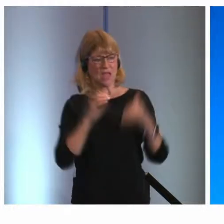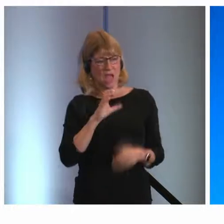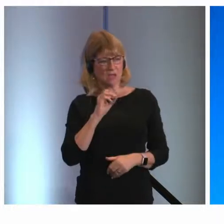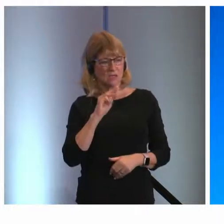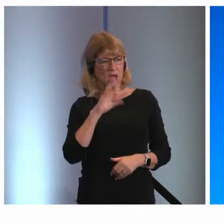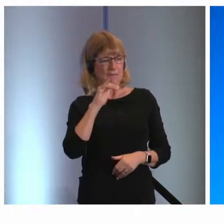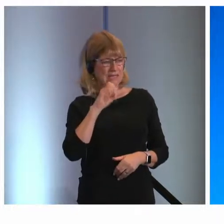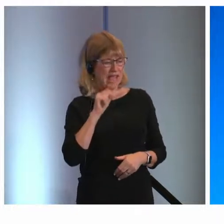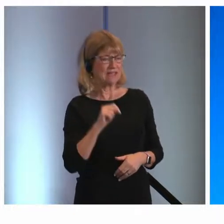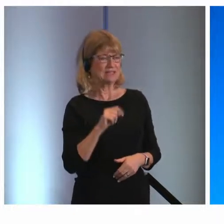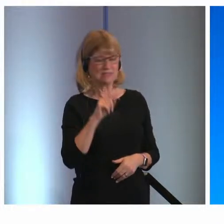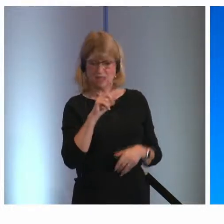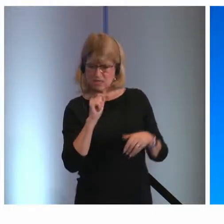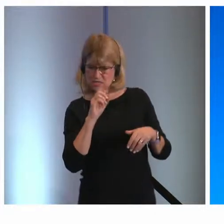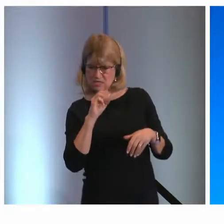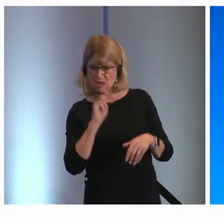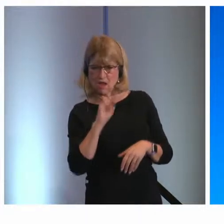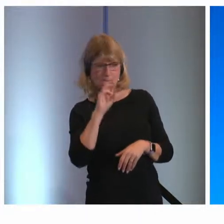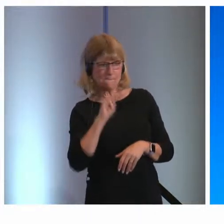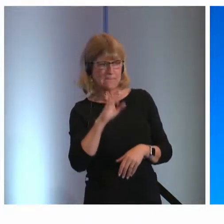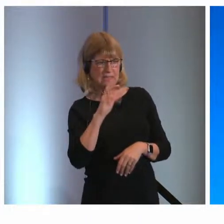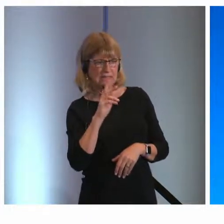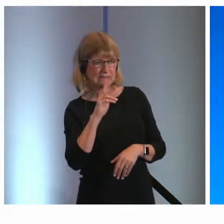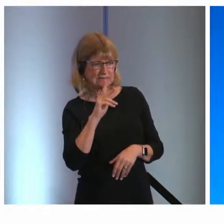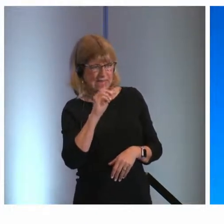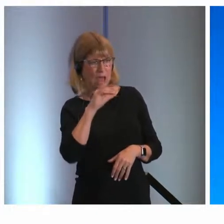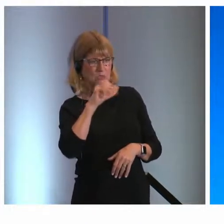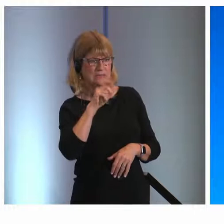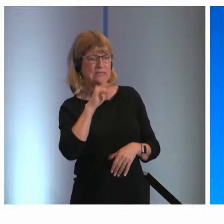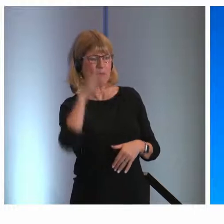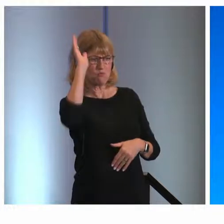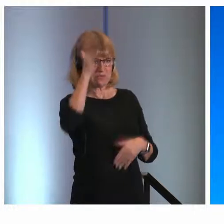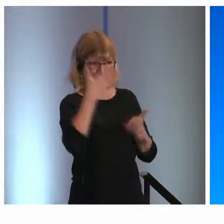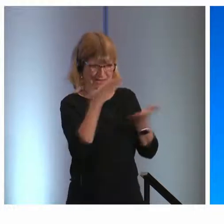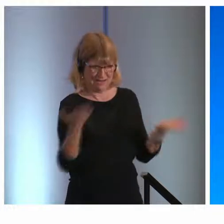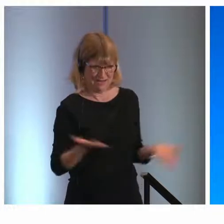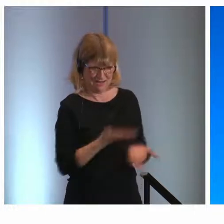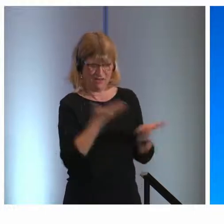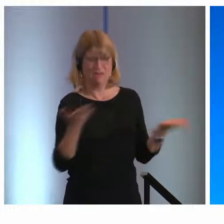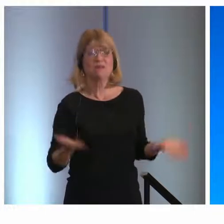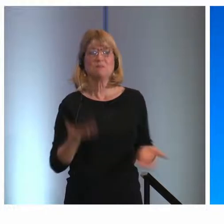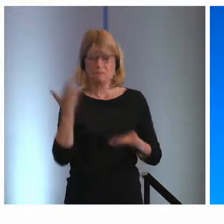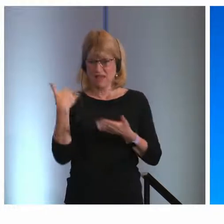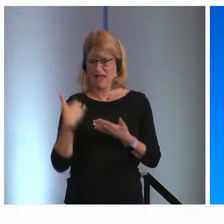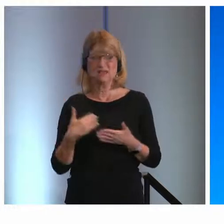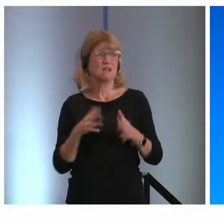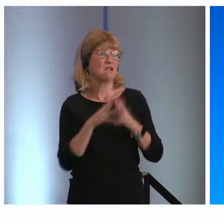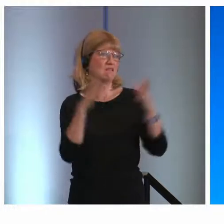four fingers so it's hard to sign with 4 fingers but they